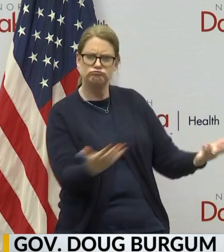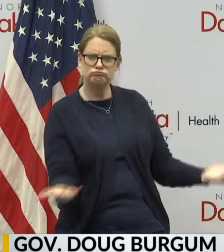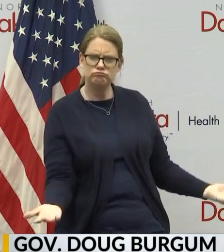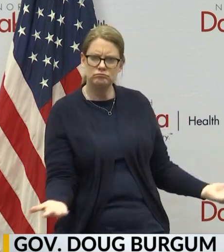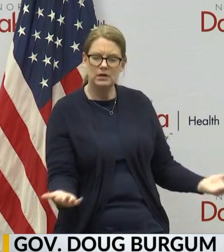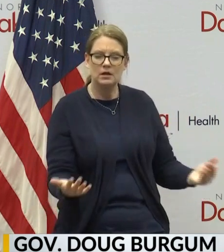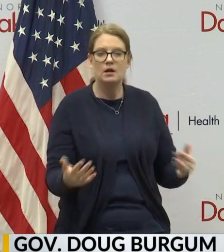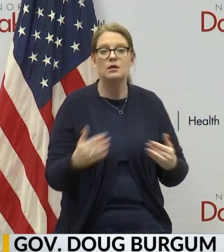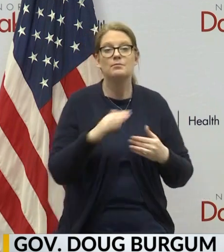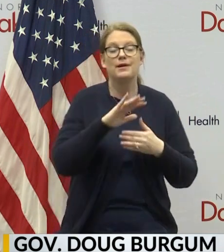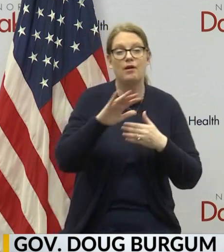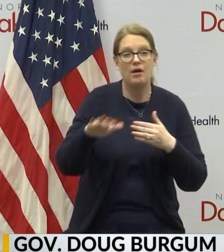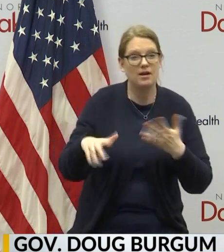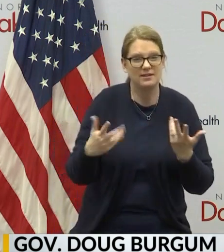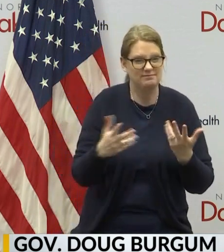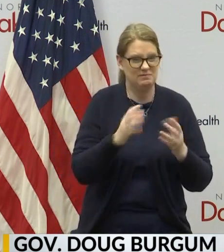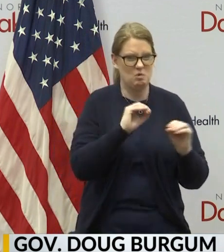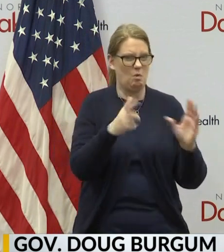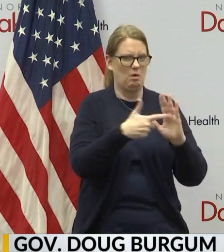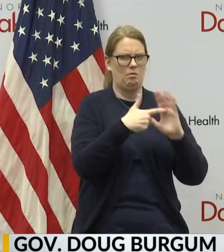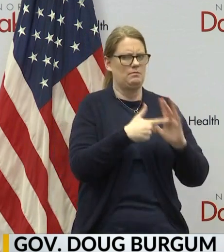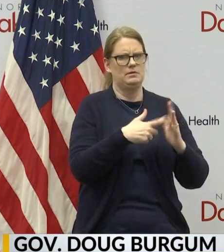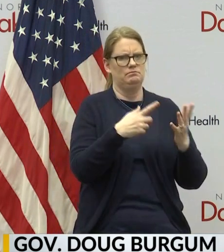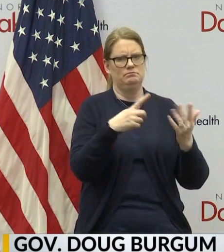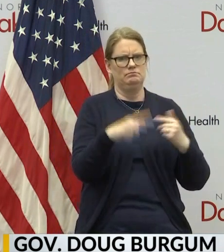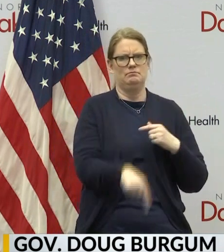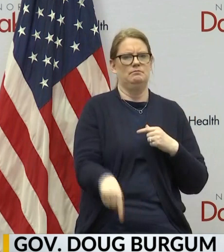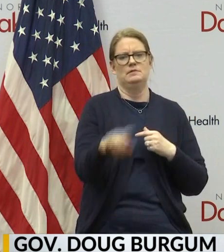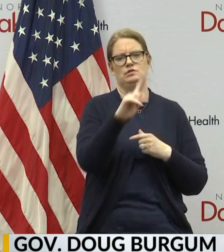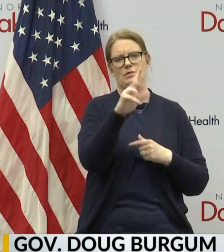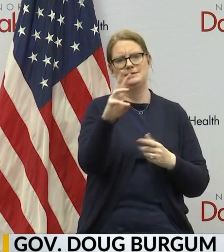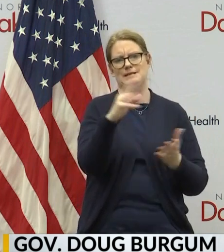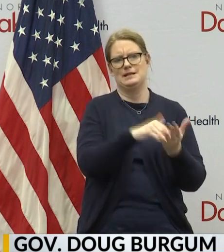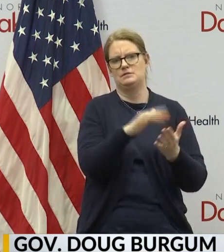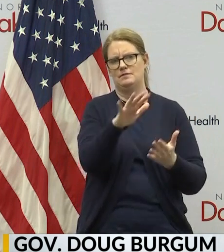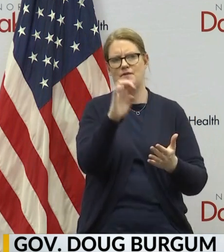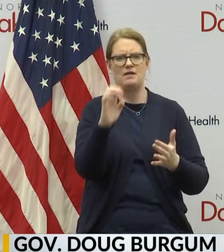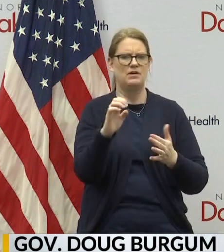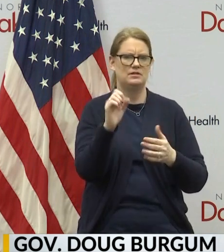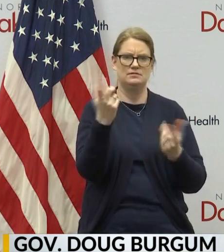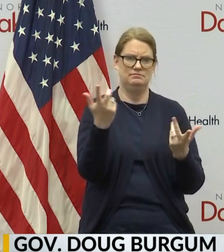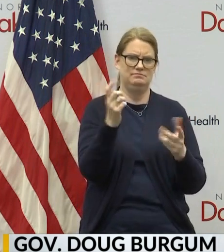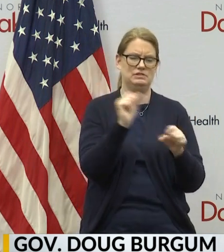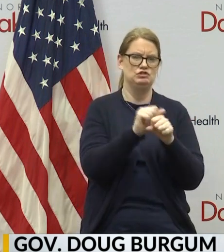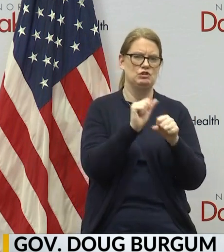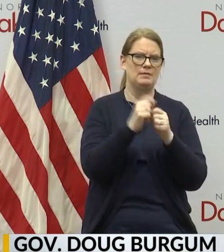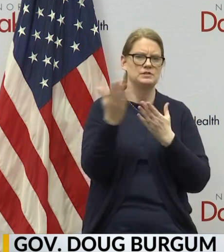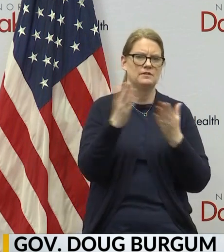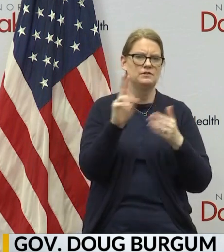EMPLOYER SAYS, I WANT TO FILE ON MARCH 31ST AND PAY ON TIME, YOU'RE WELCOME TO DO THAT.